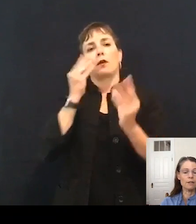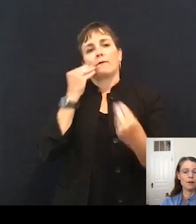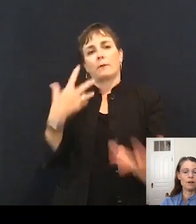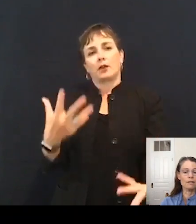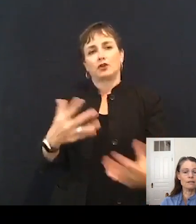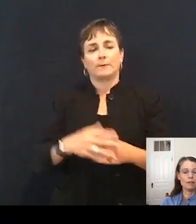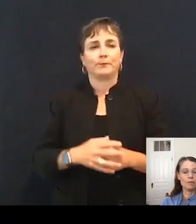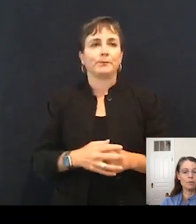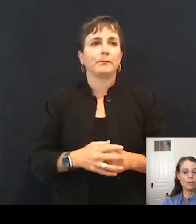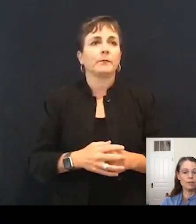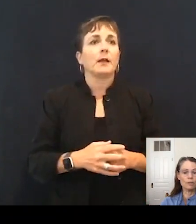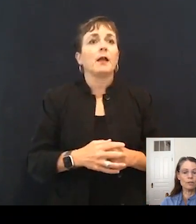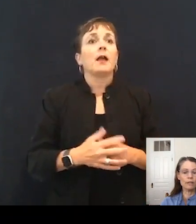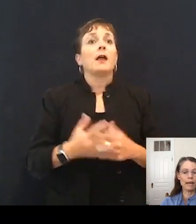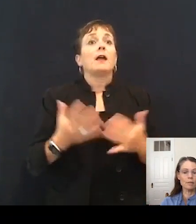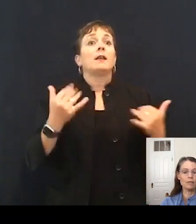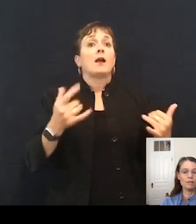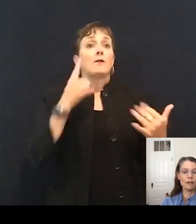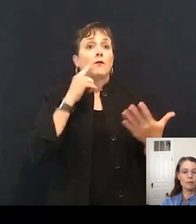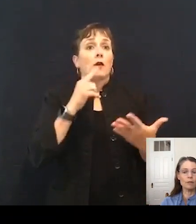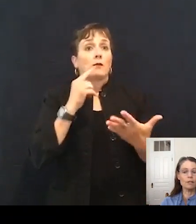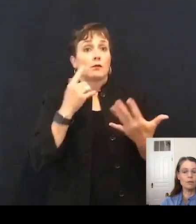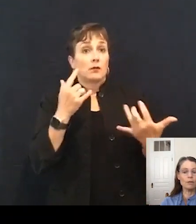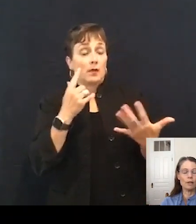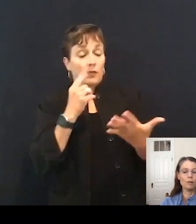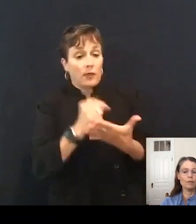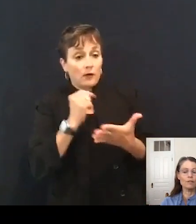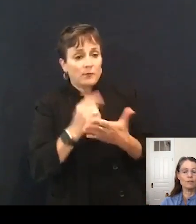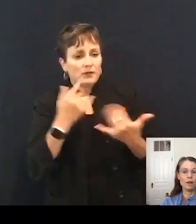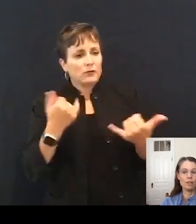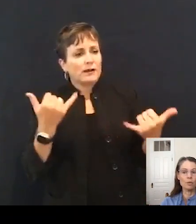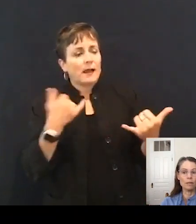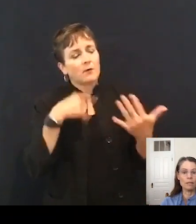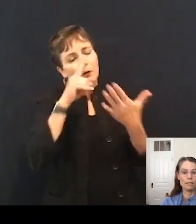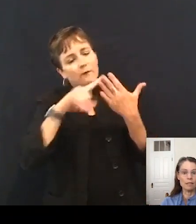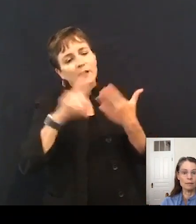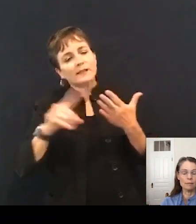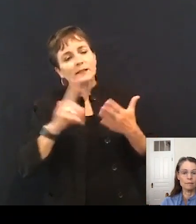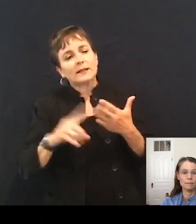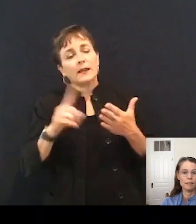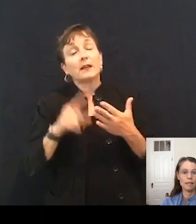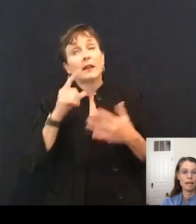there are several research labs developing new therapies for USH1C.